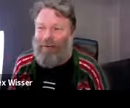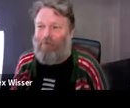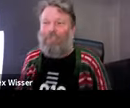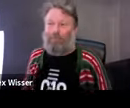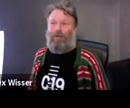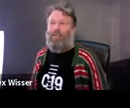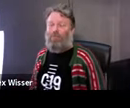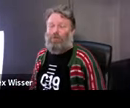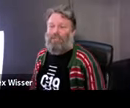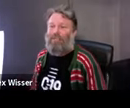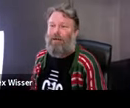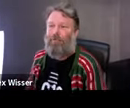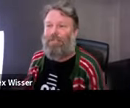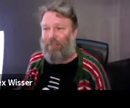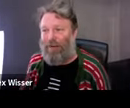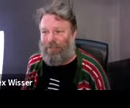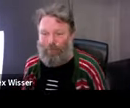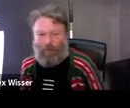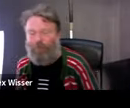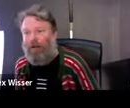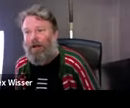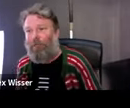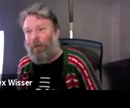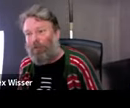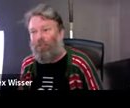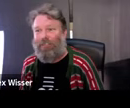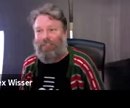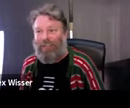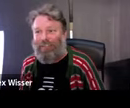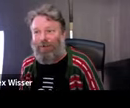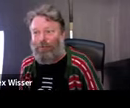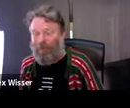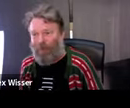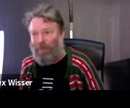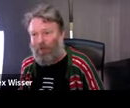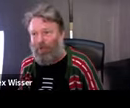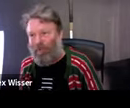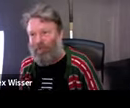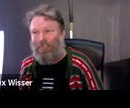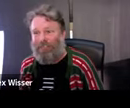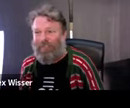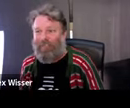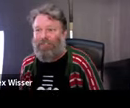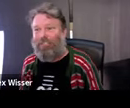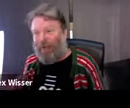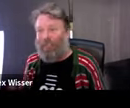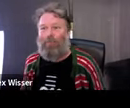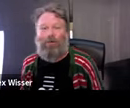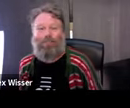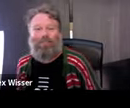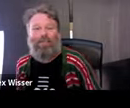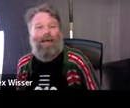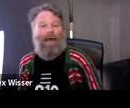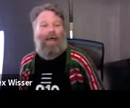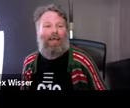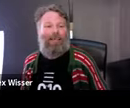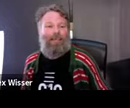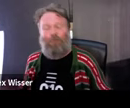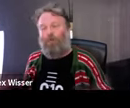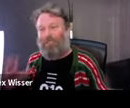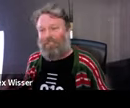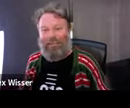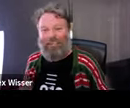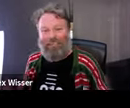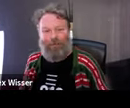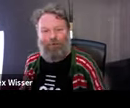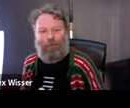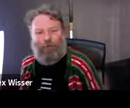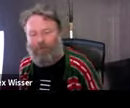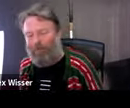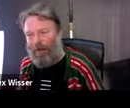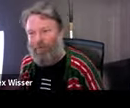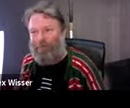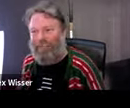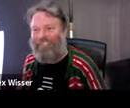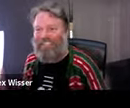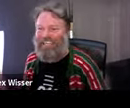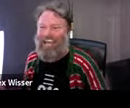when they didn't get up but they've have allowed us to put up a poster.